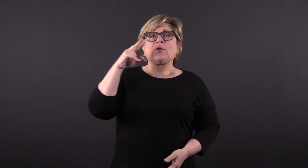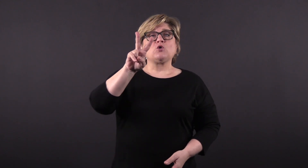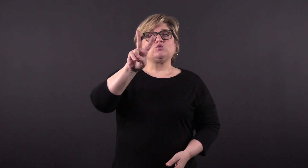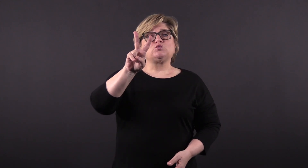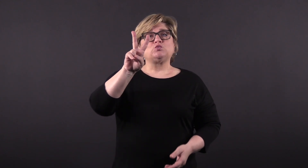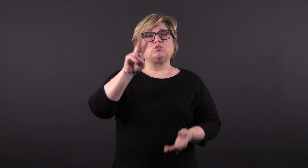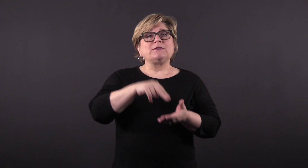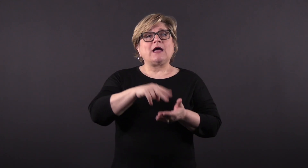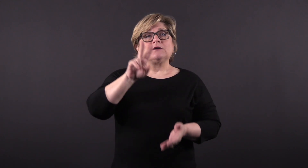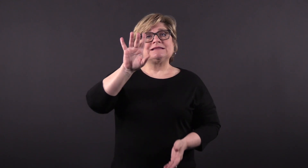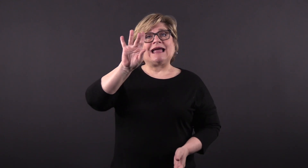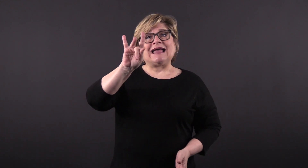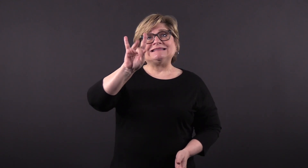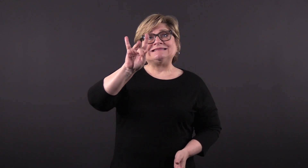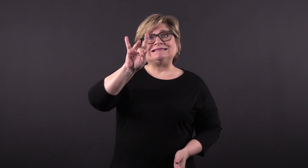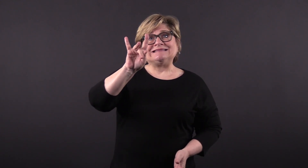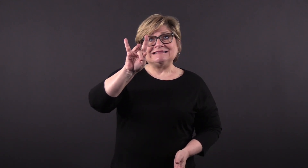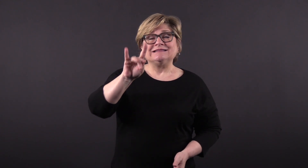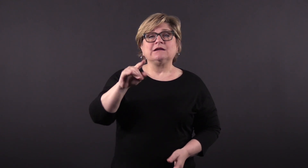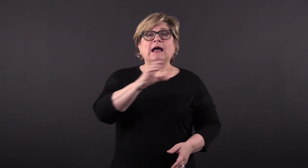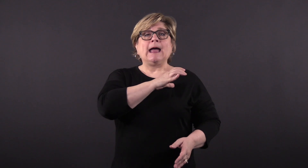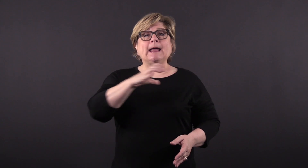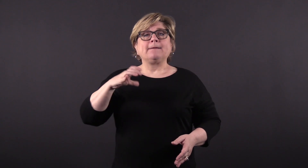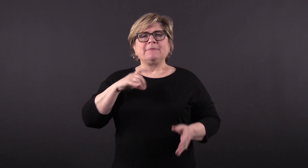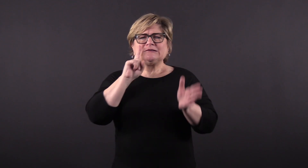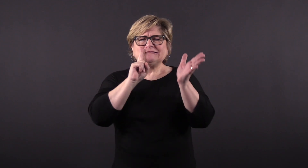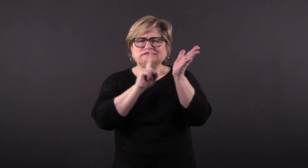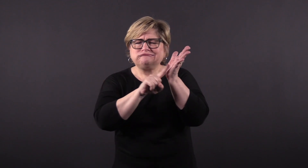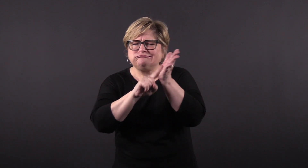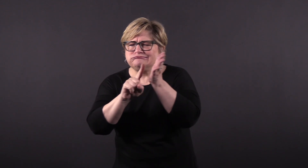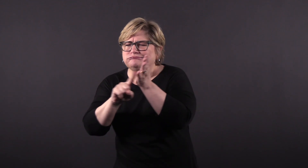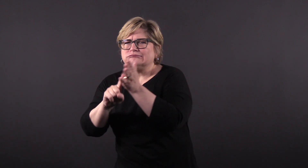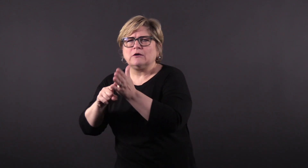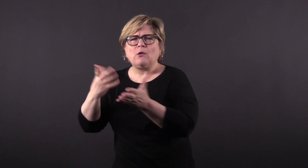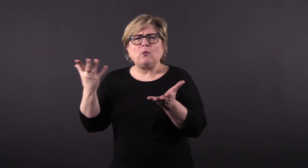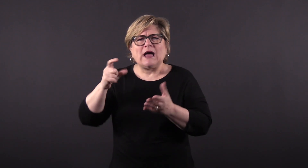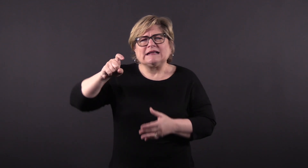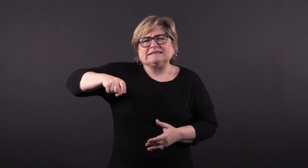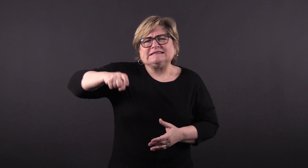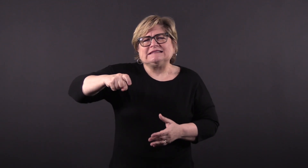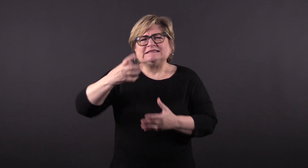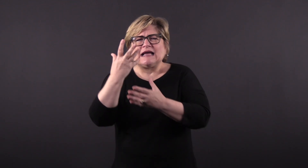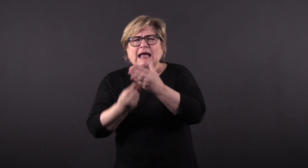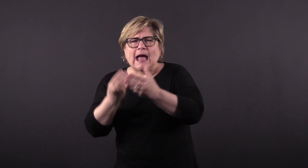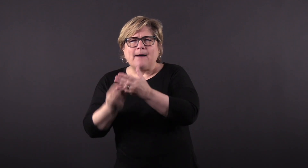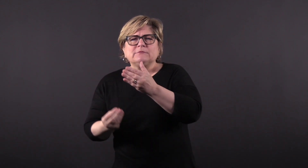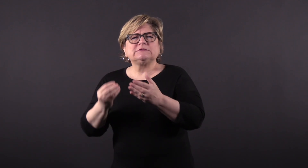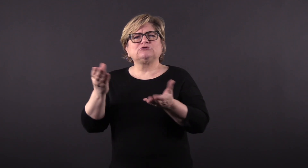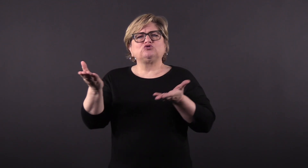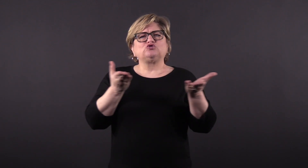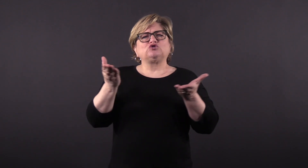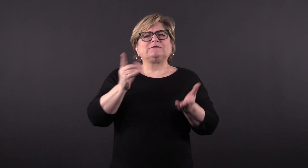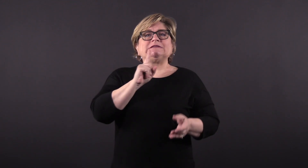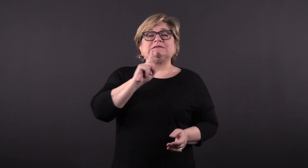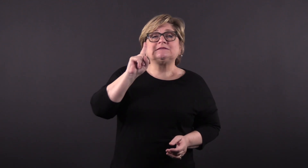In 2018, the Commission researched the needs and gaps in serving deaf,